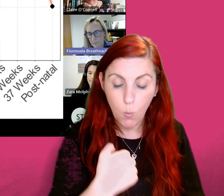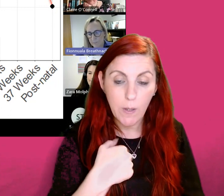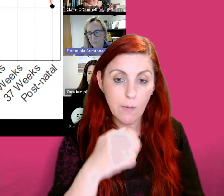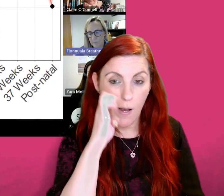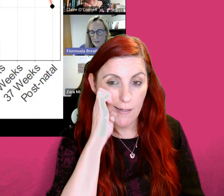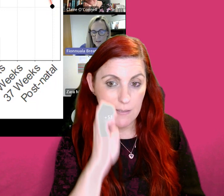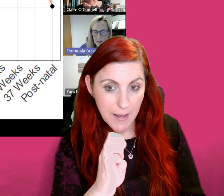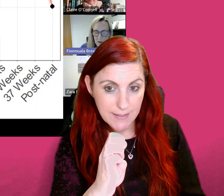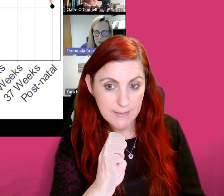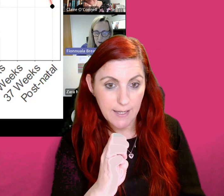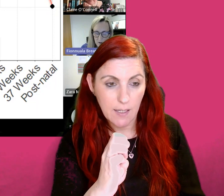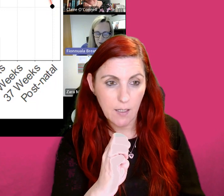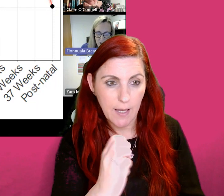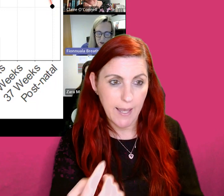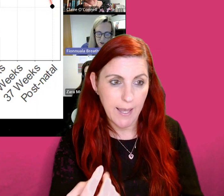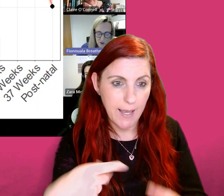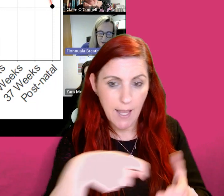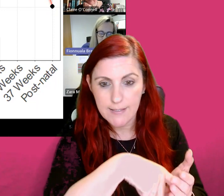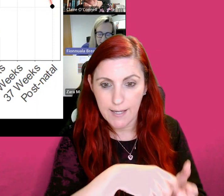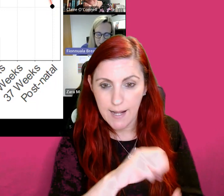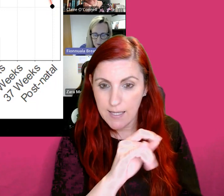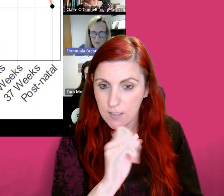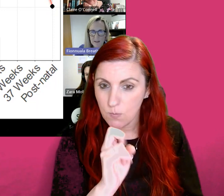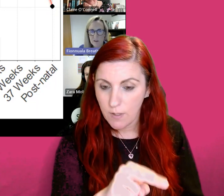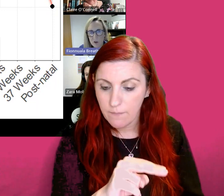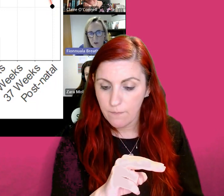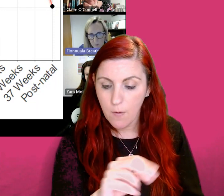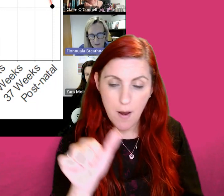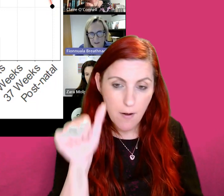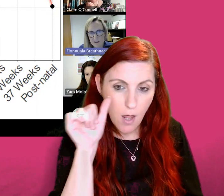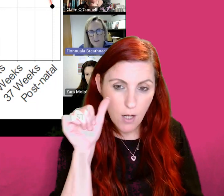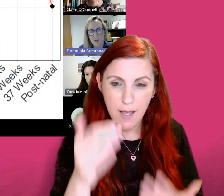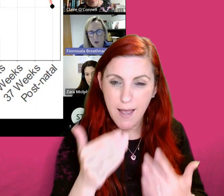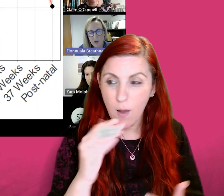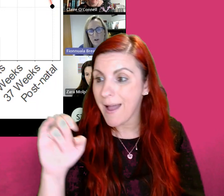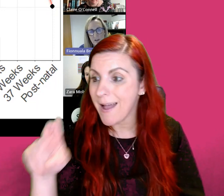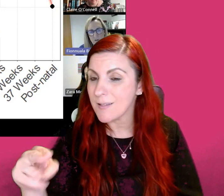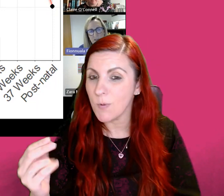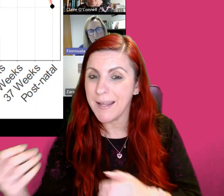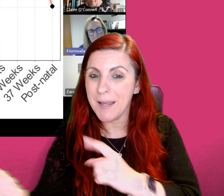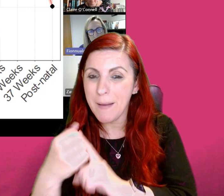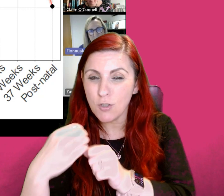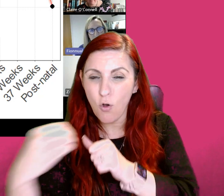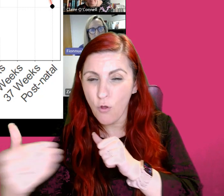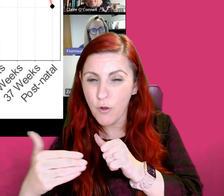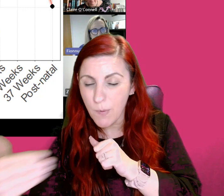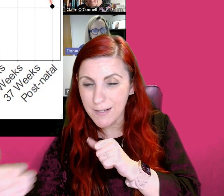from our knowledge of how aspirin affects other pregnancies and other at risk groups that we would